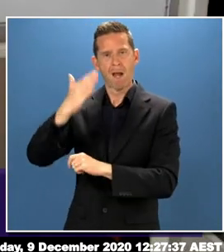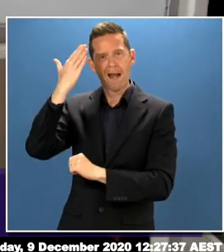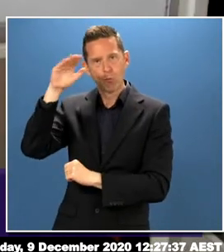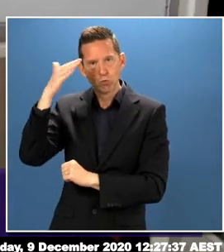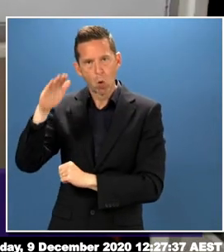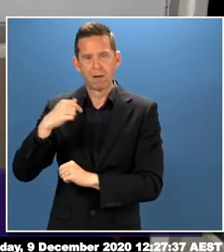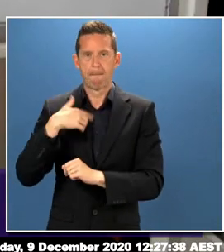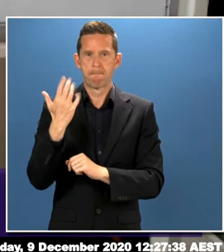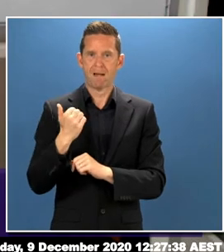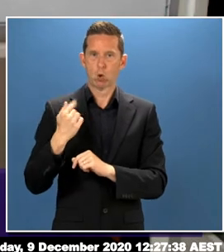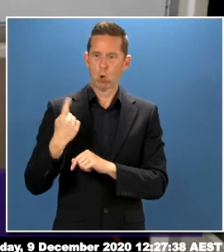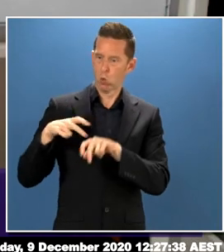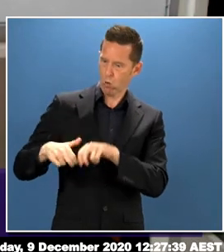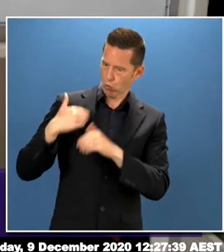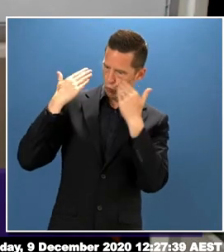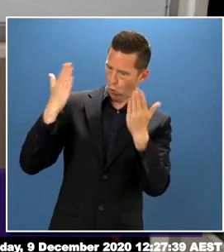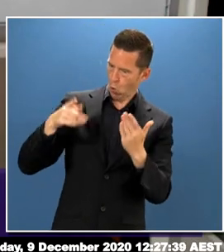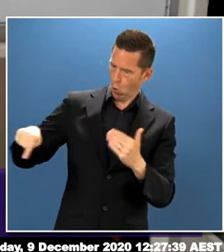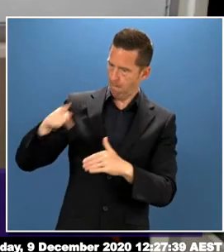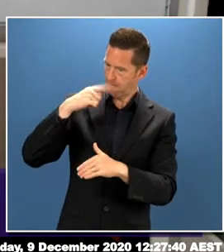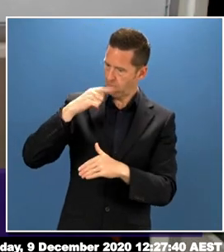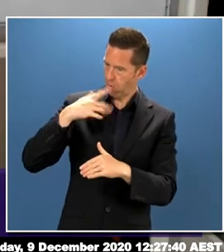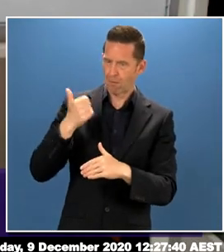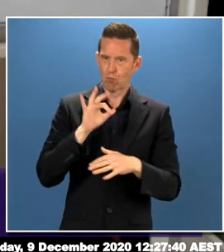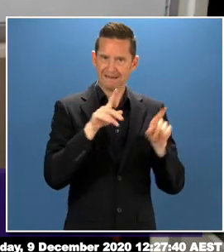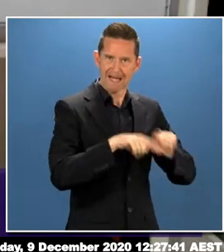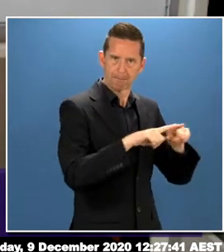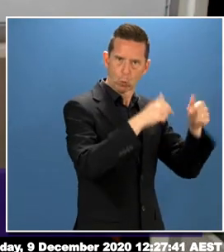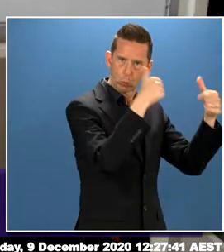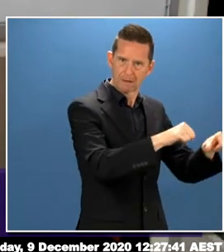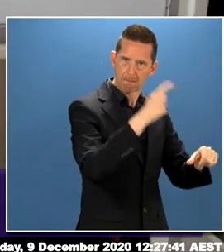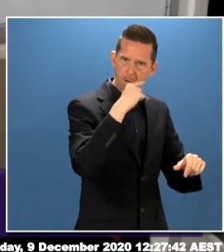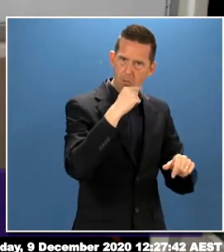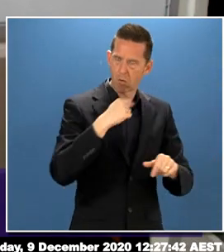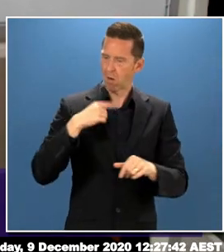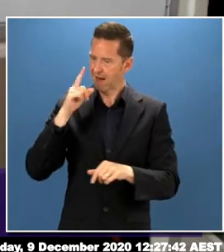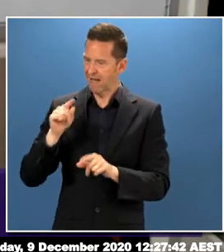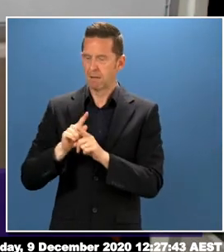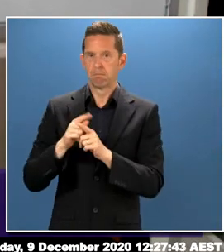alongside people who they don't know very well, of being able to share or not share or ask a question.